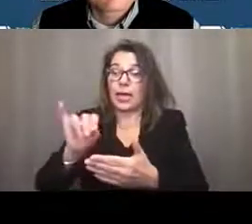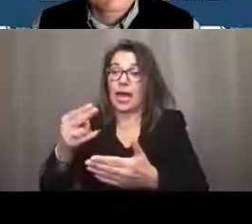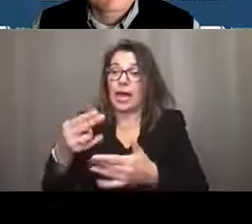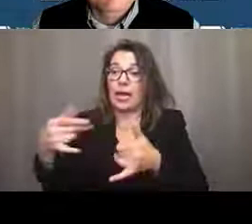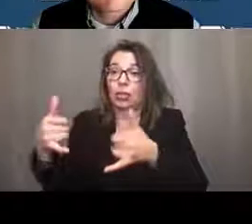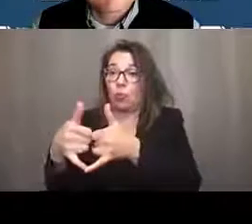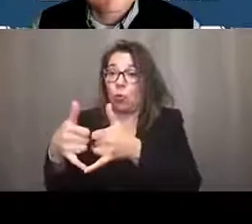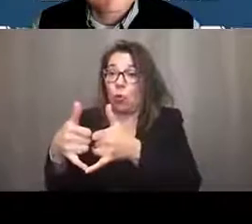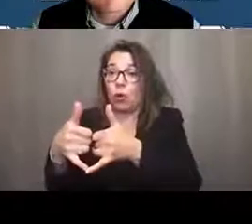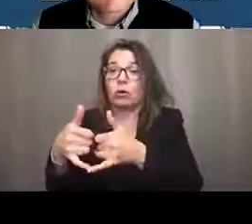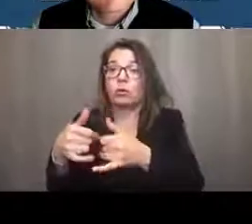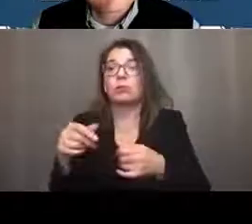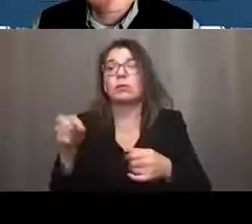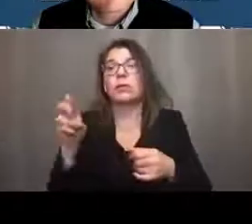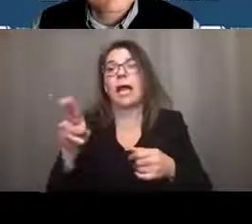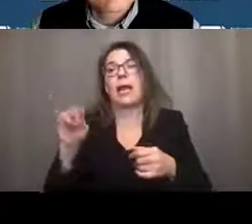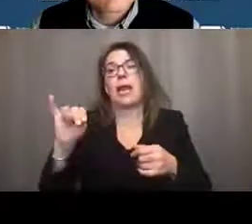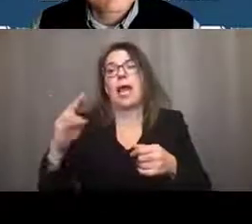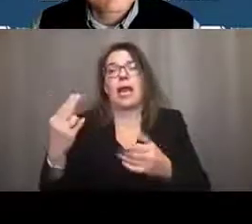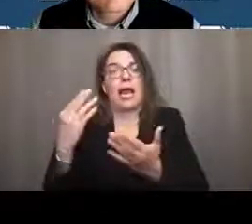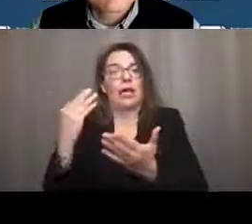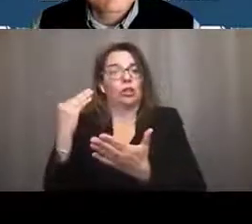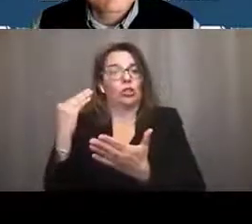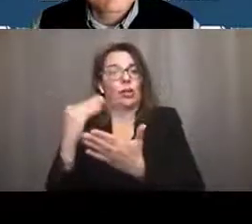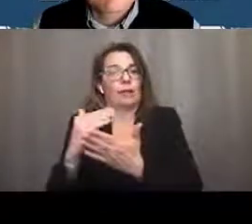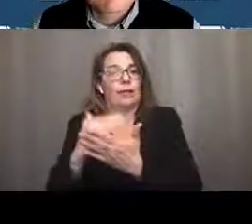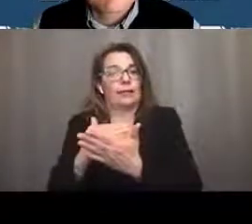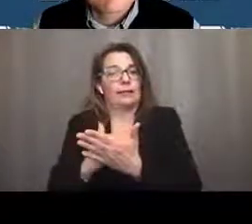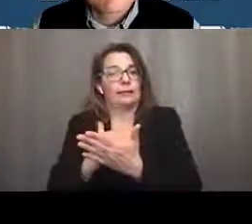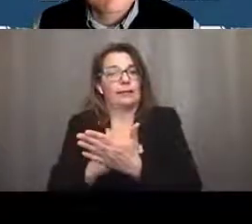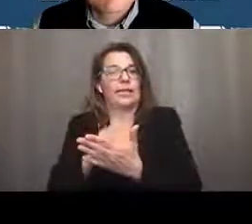So NIH lists in the NIH Grants Policy Statement